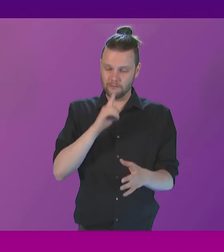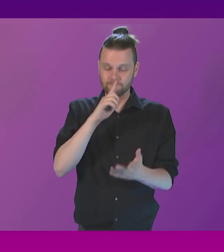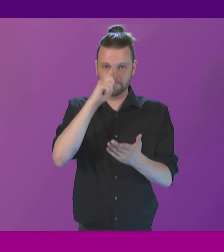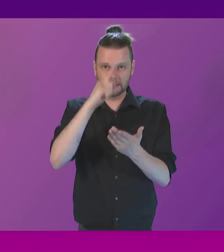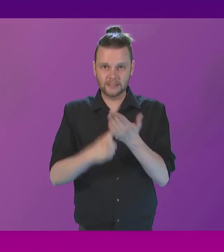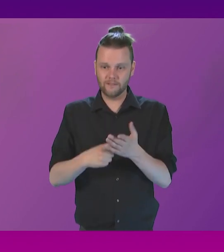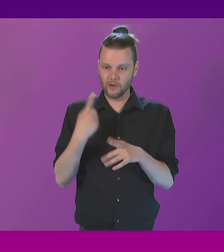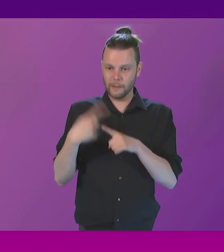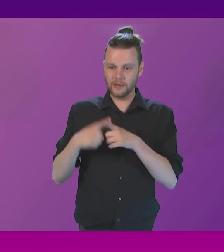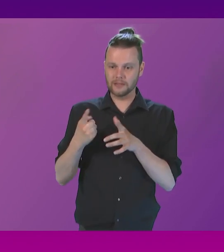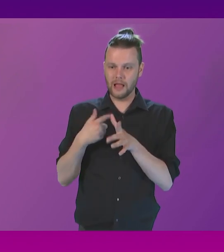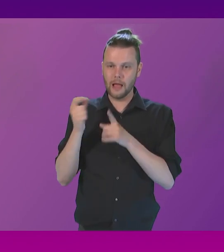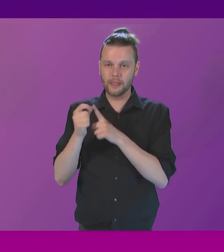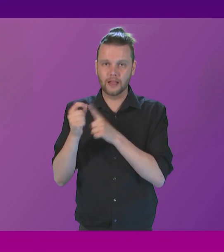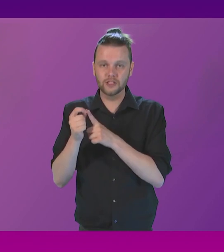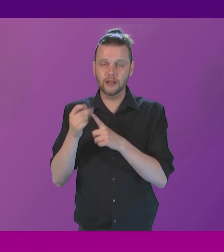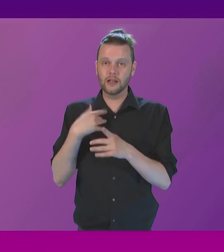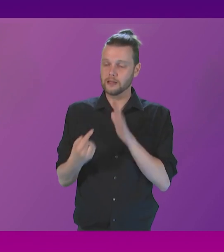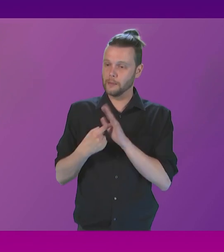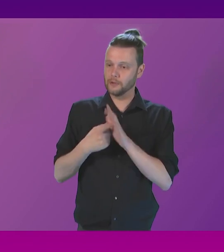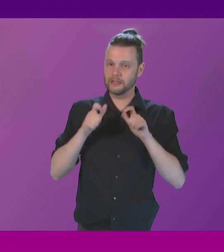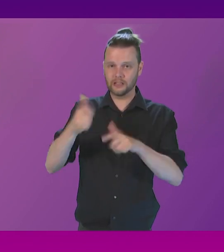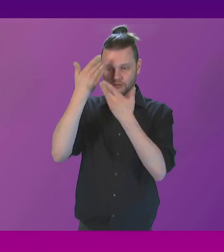applications, and it is important that we continue to respect that process.